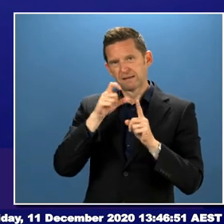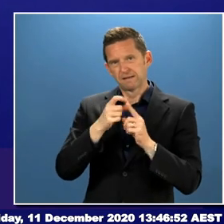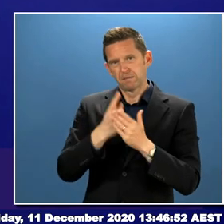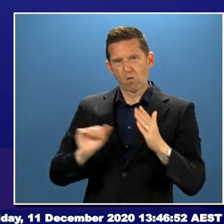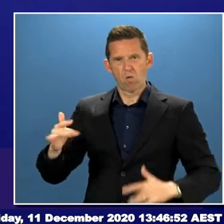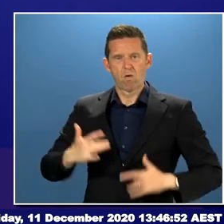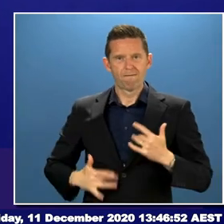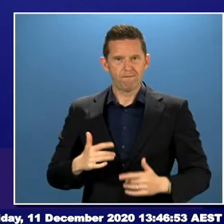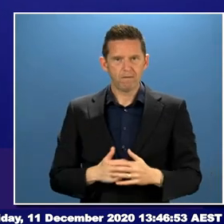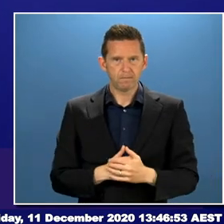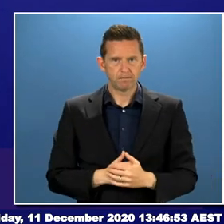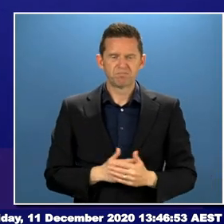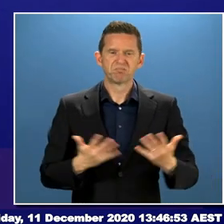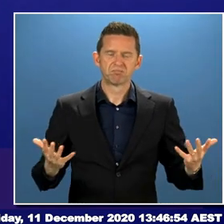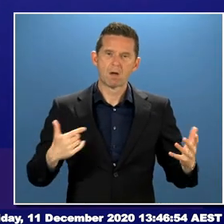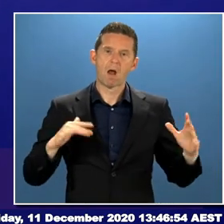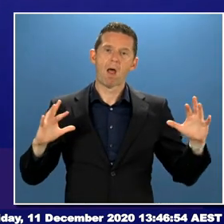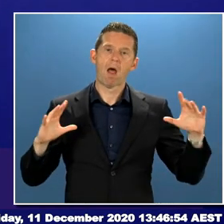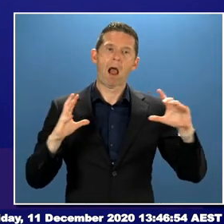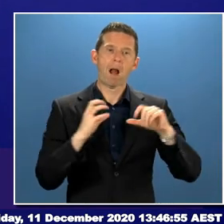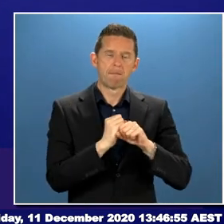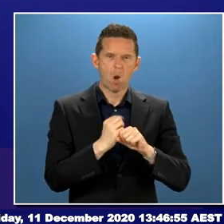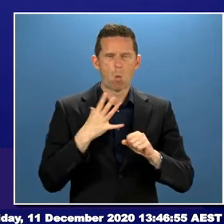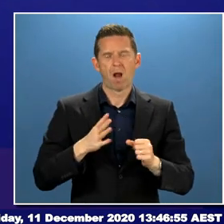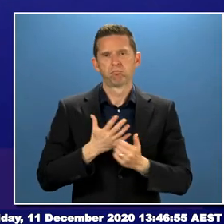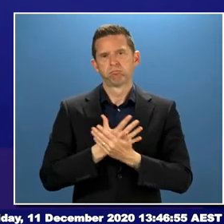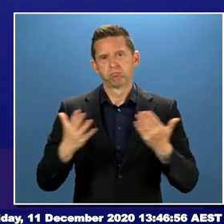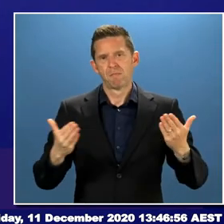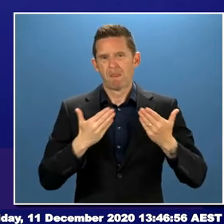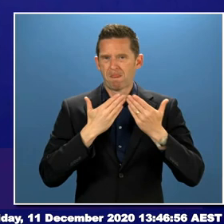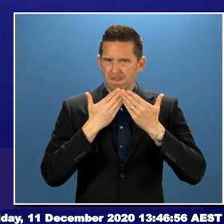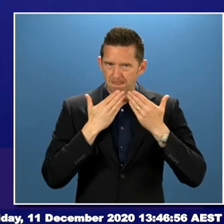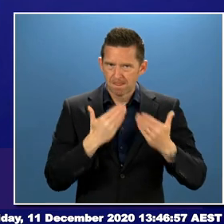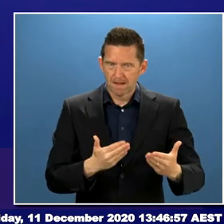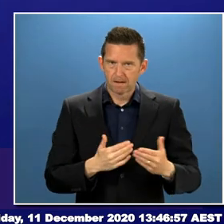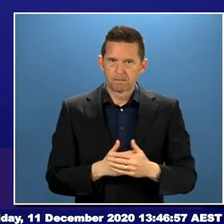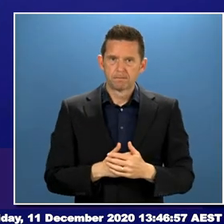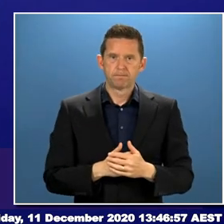Can I conclude, please, by thanking very sincerely the Counsel Assisting the